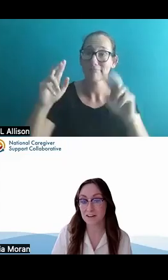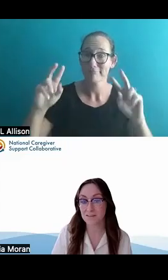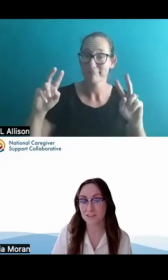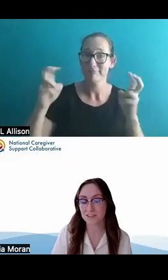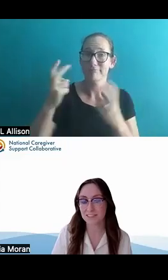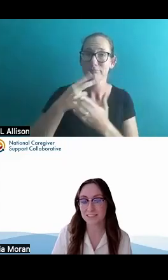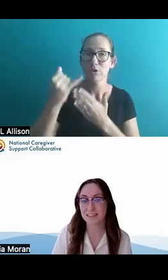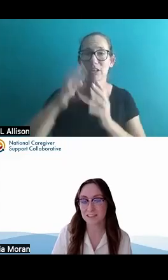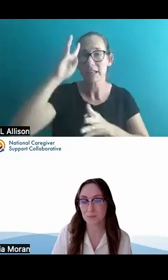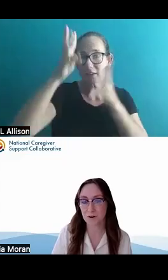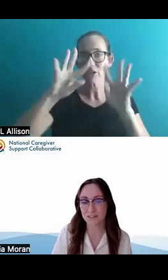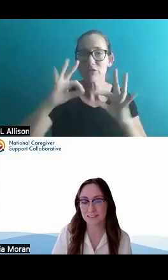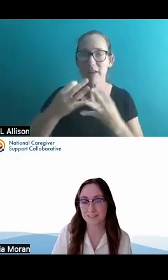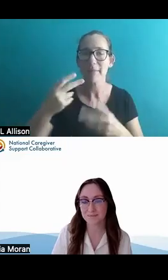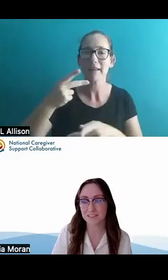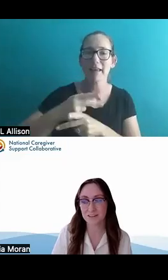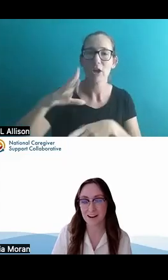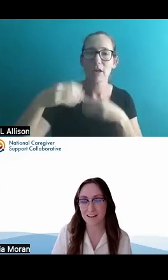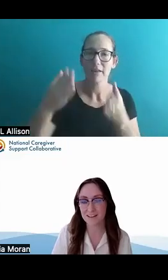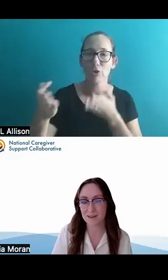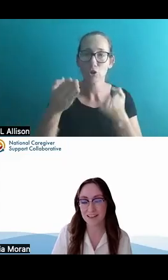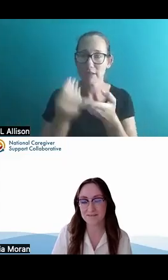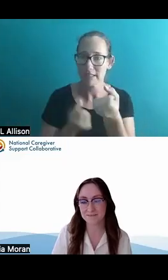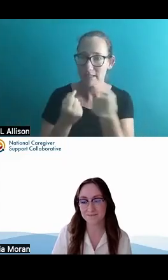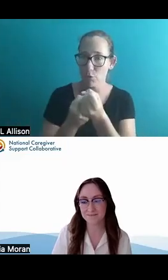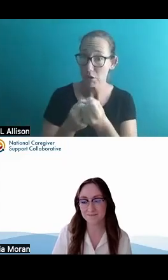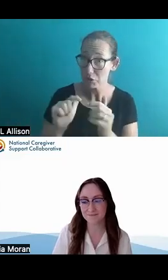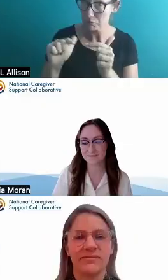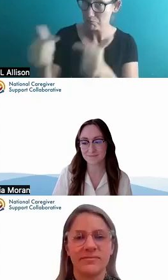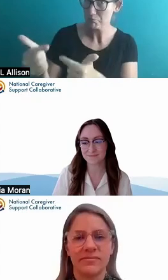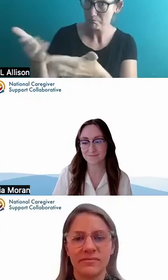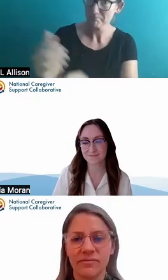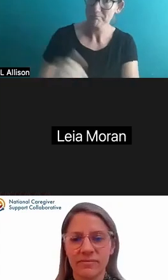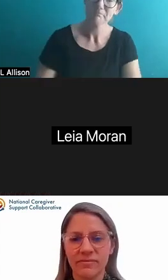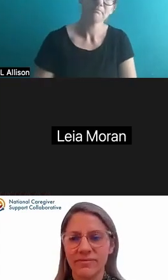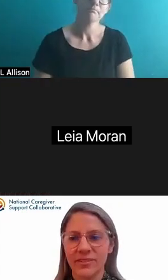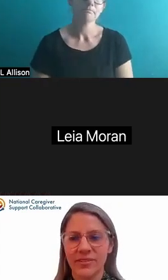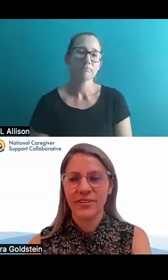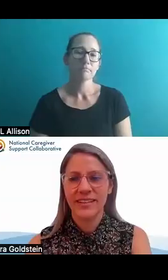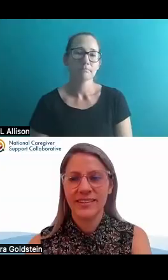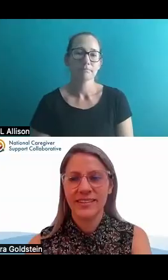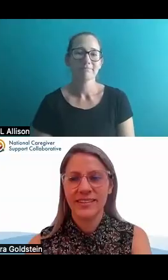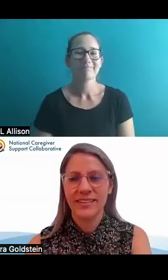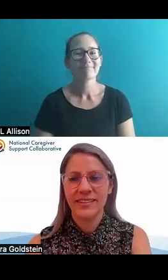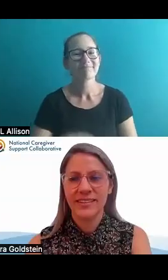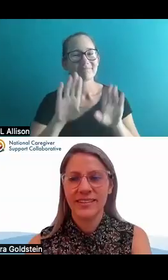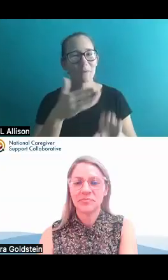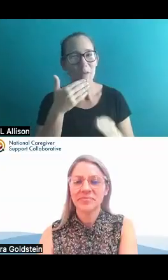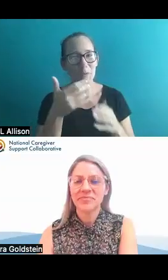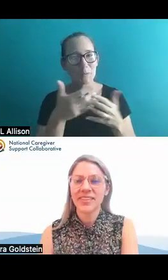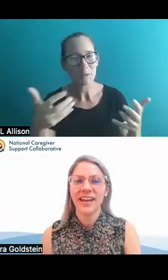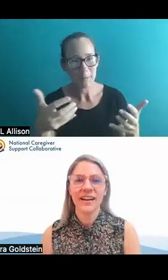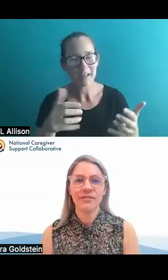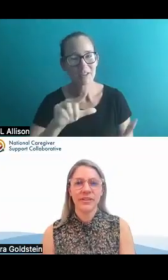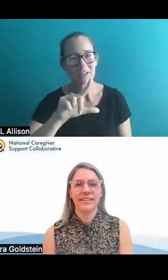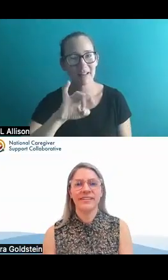Caregiver Services and Supports." So Cara, you may begin. Great thanks so much Leia. Hi everyone,